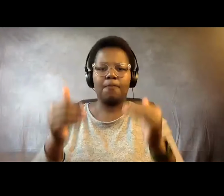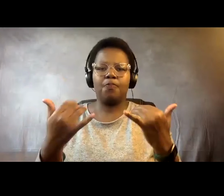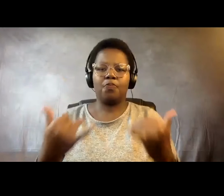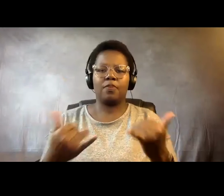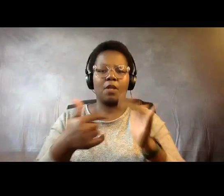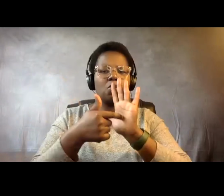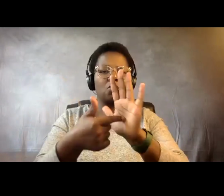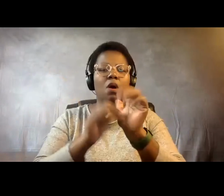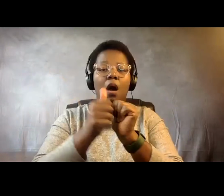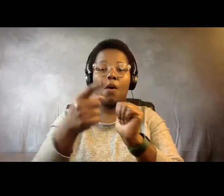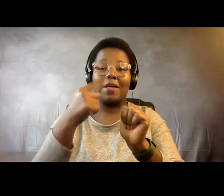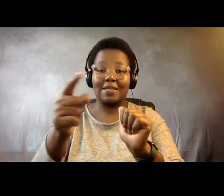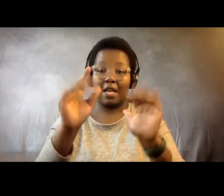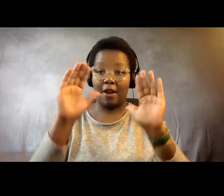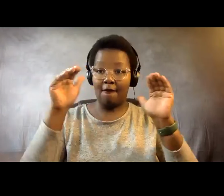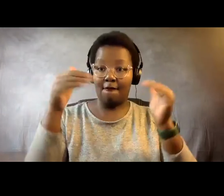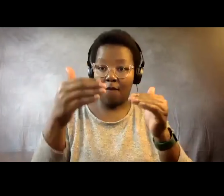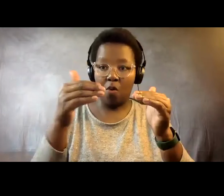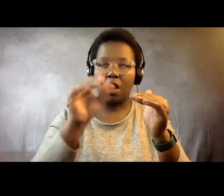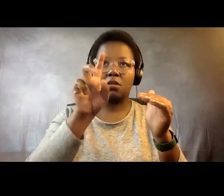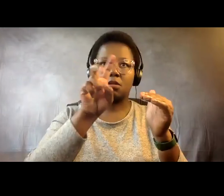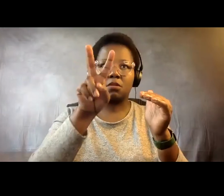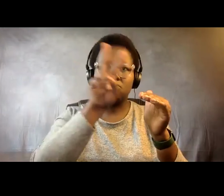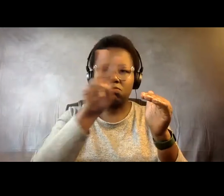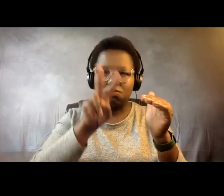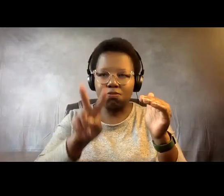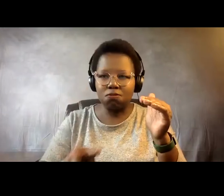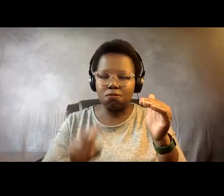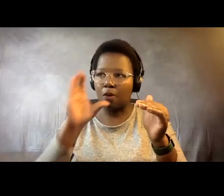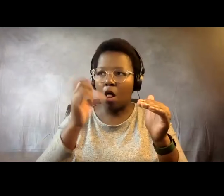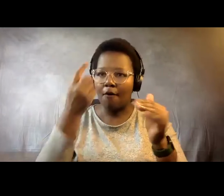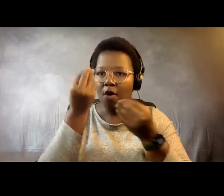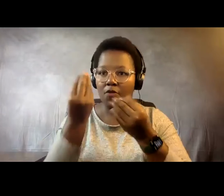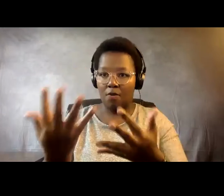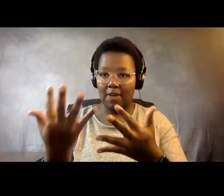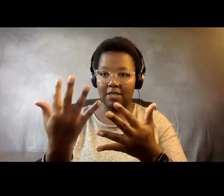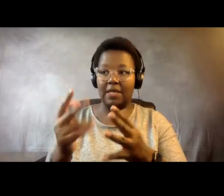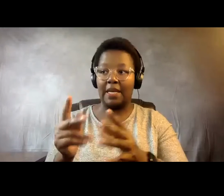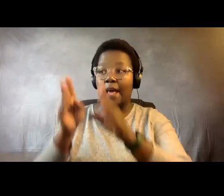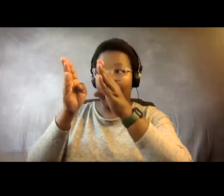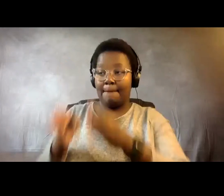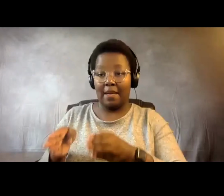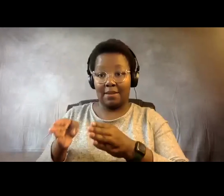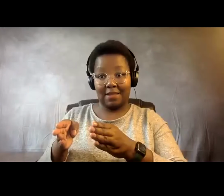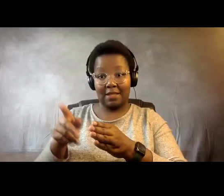supposed to work. So user is going to go through the top of the page first the one in the, in the